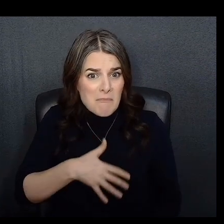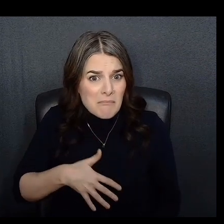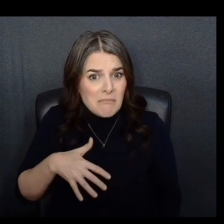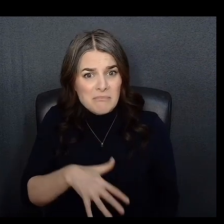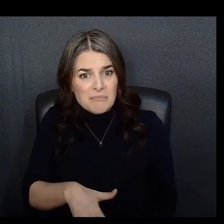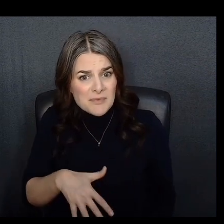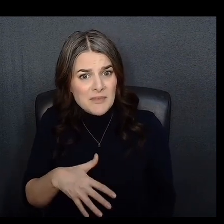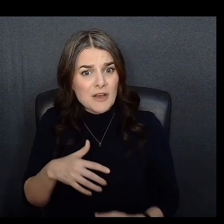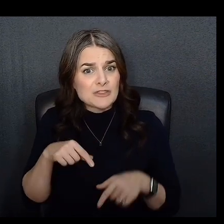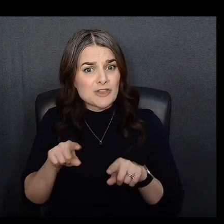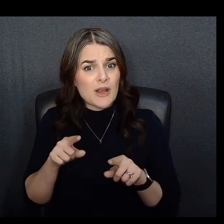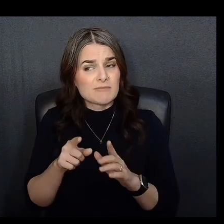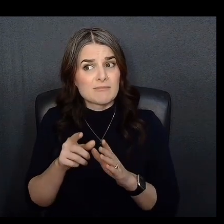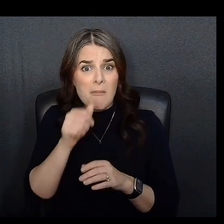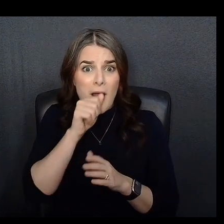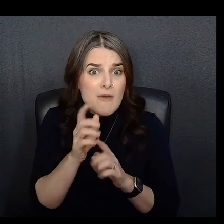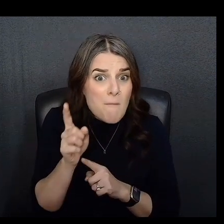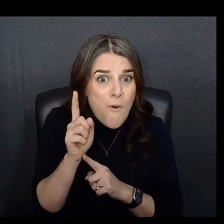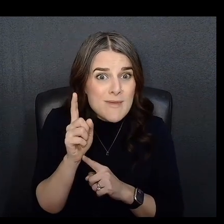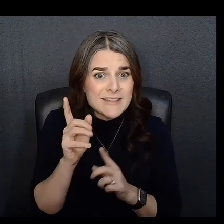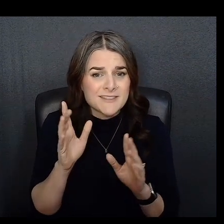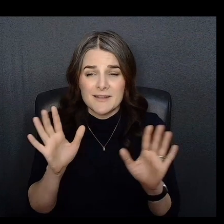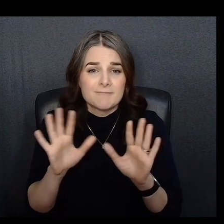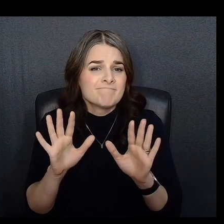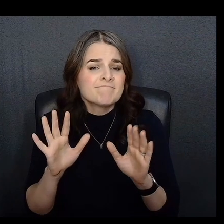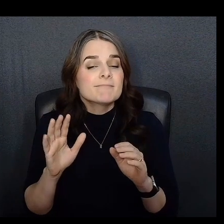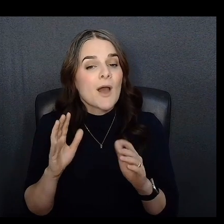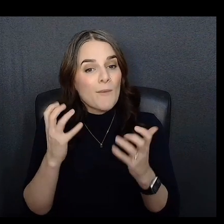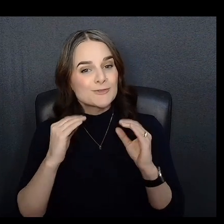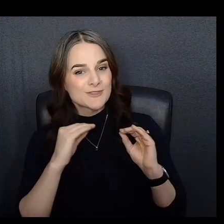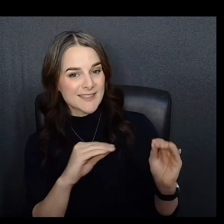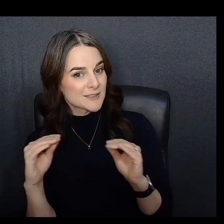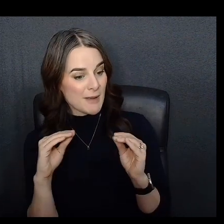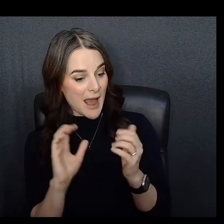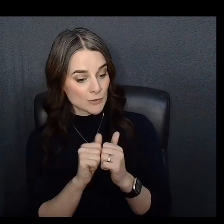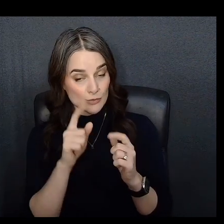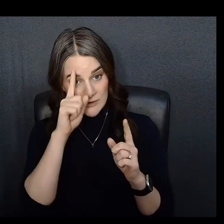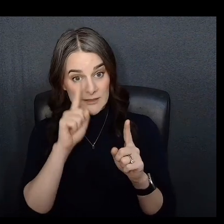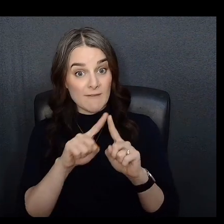These are ways to really help teach people to be able to differentiate between safe hygiene